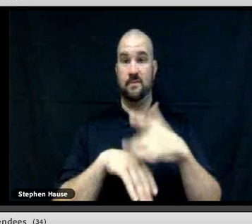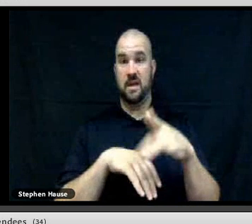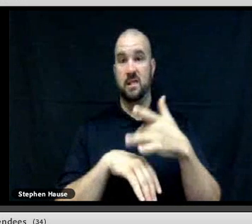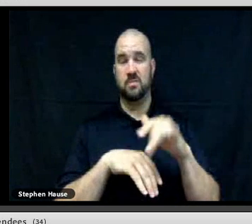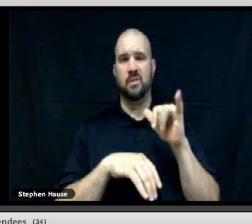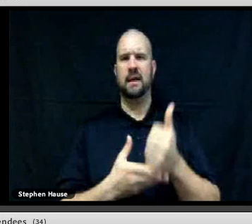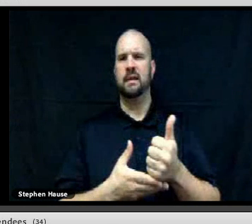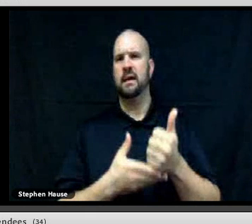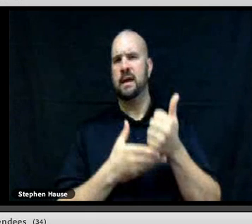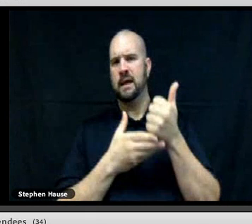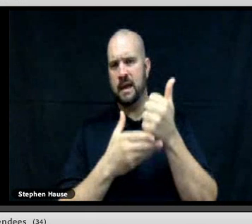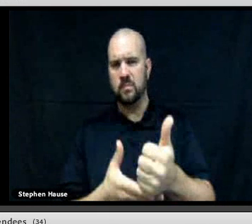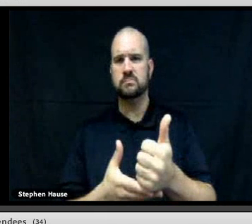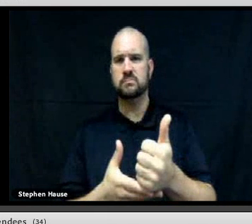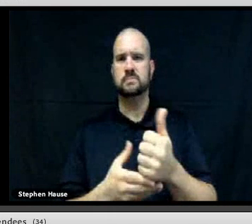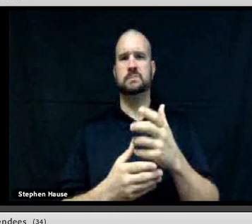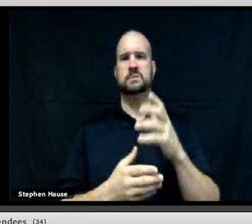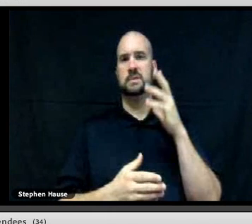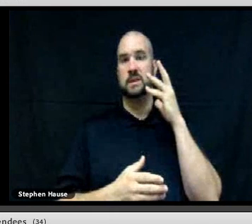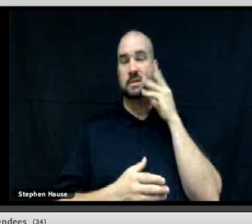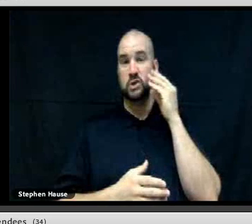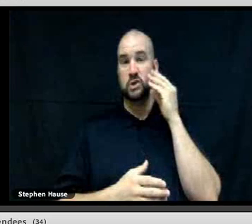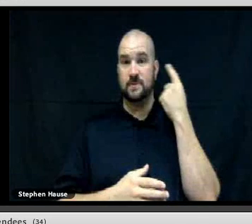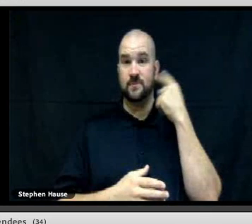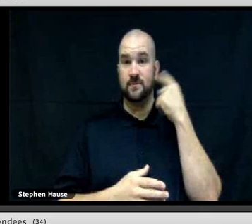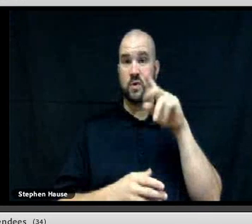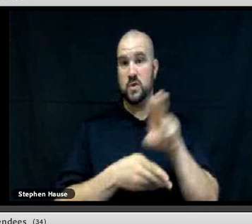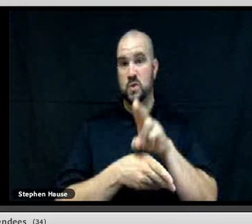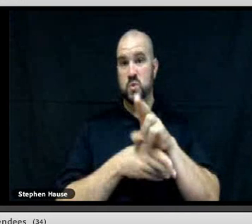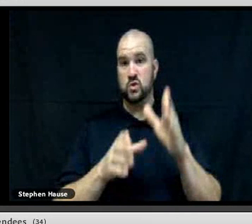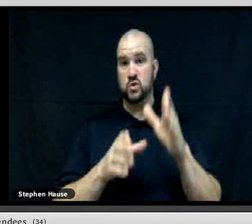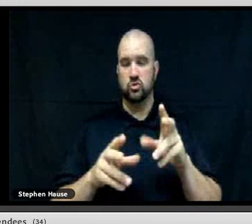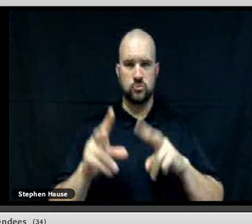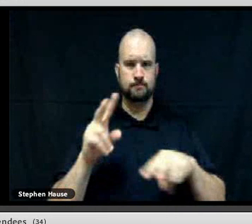and the ability for the system to find relevant information for the user.